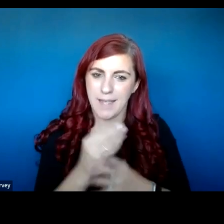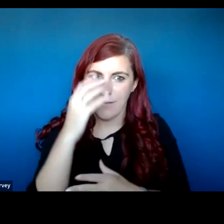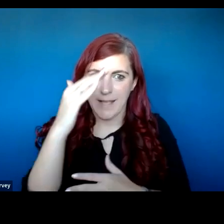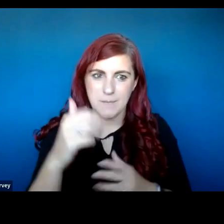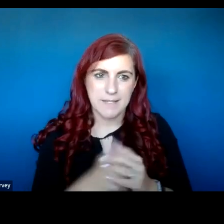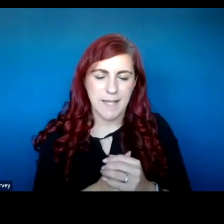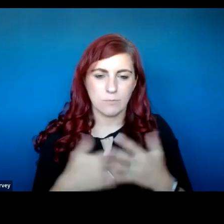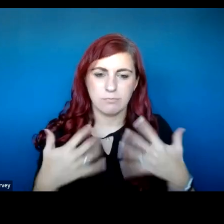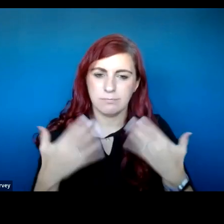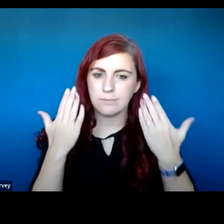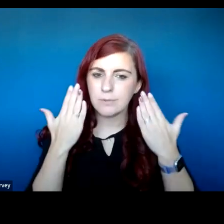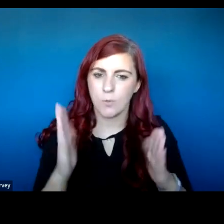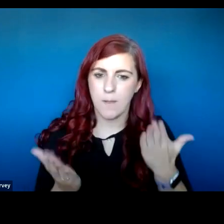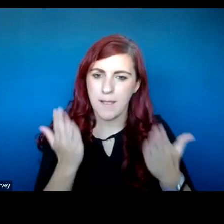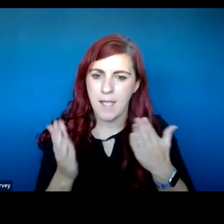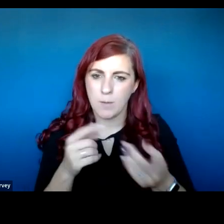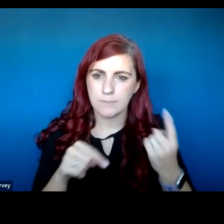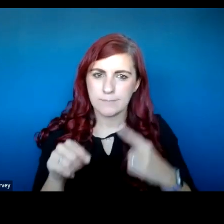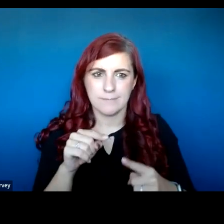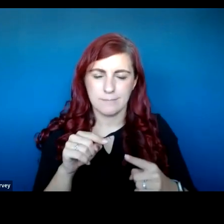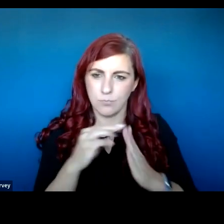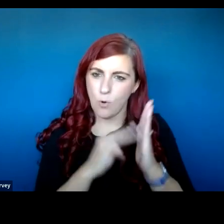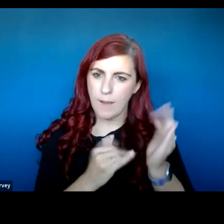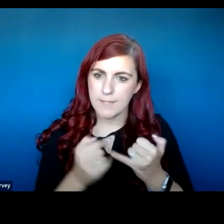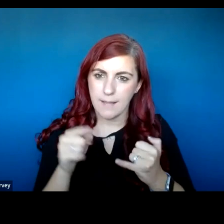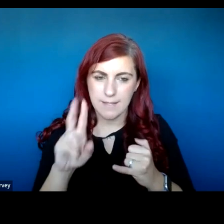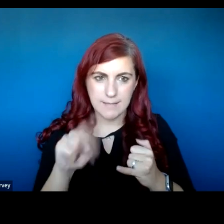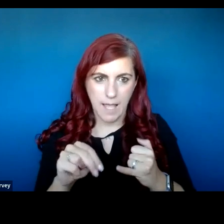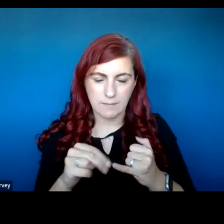and really showing us how initiatives like this can really make a difference.